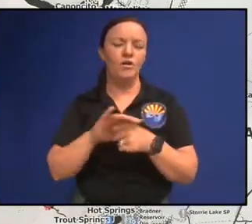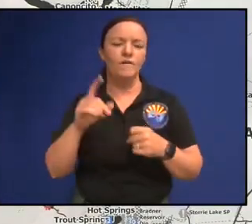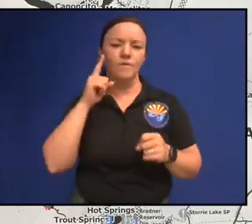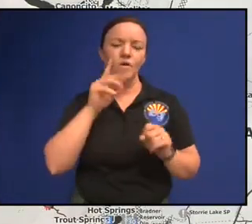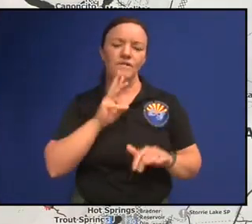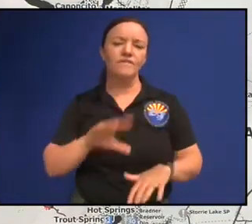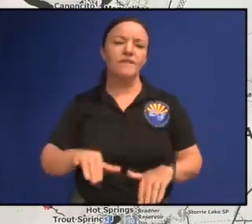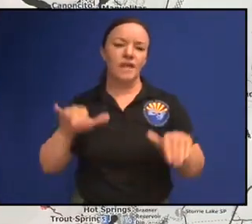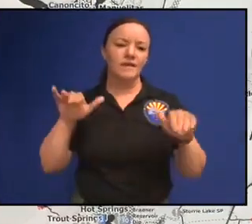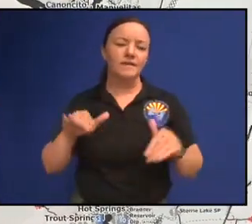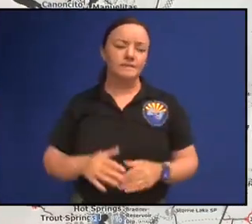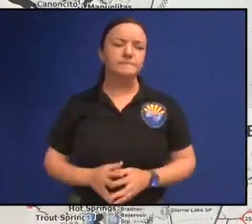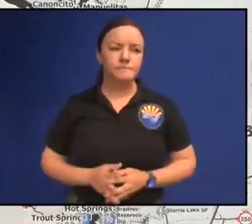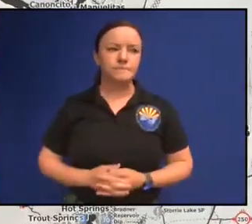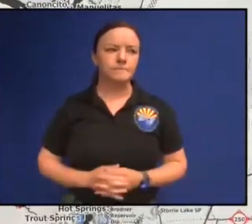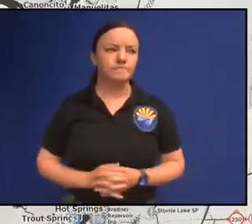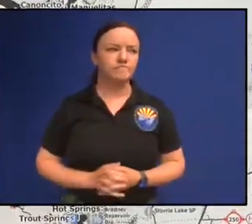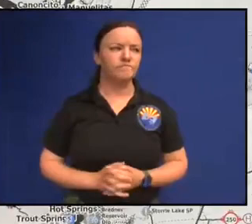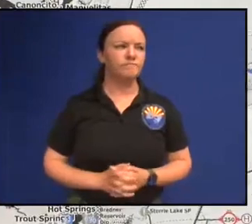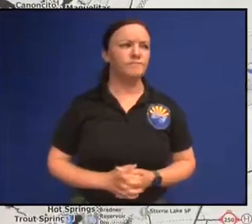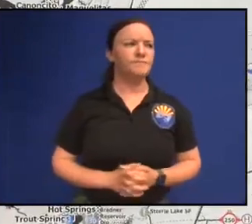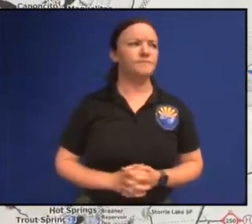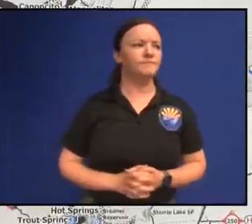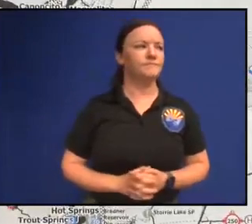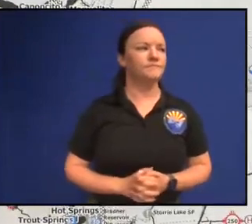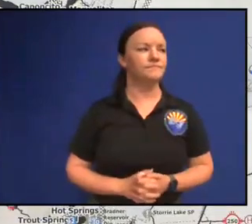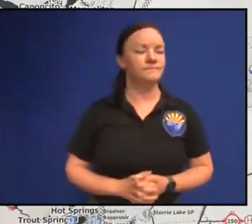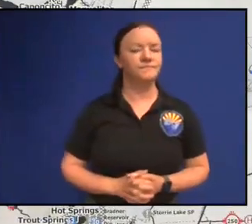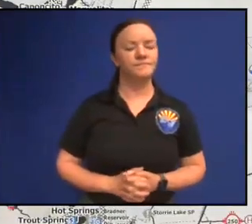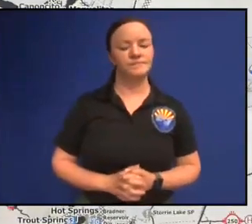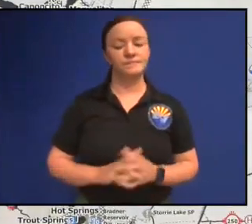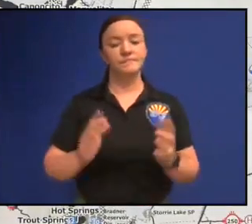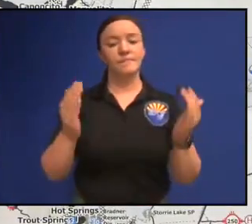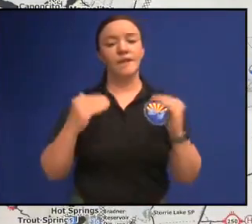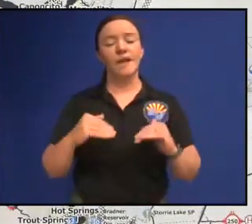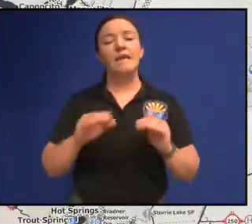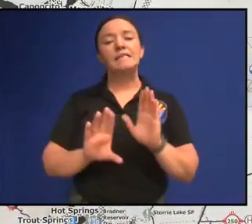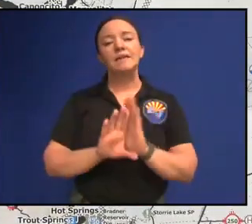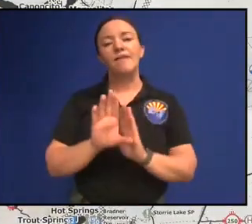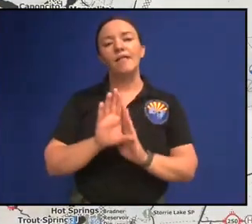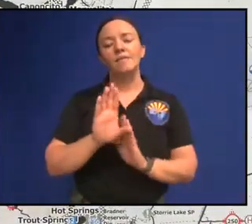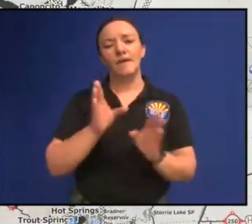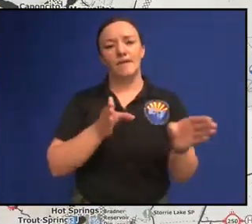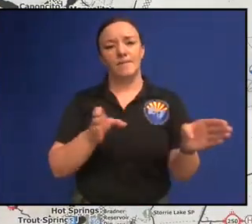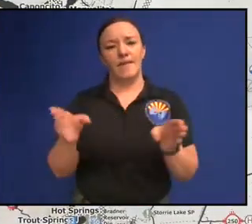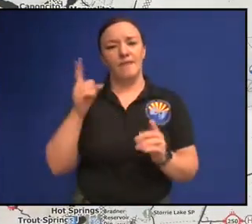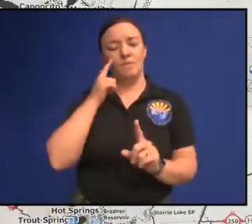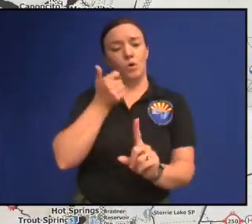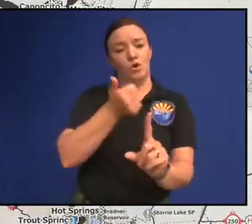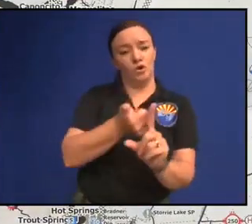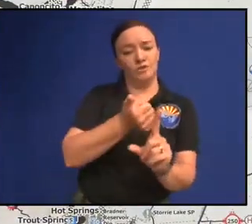THE NEXT THING IS DEVELOPING SOME KIND OF A PLAN FOR YOU AND YOUR FAMILY AND HAVING AN IDEA OF IF IT COMES,